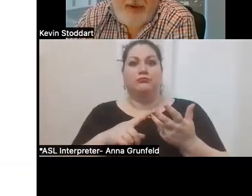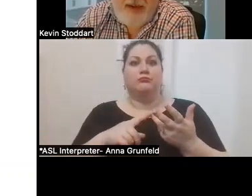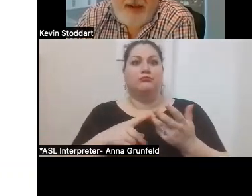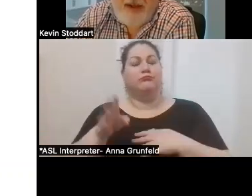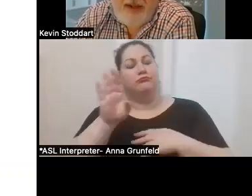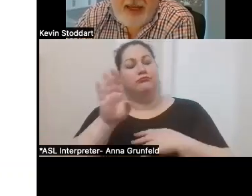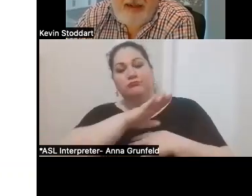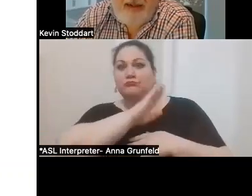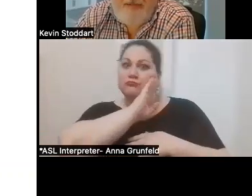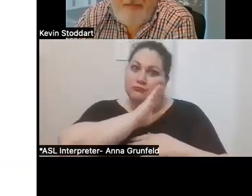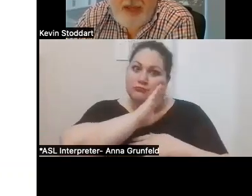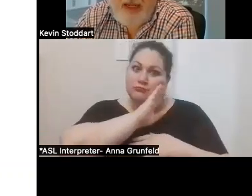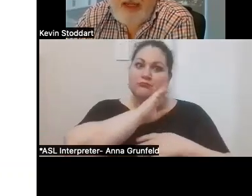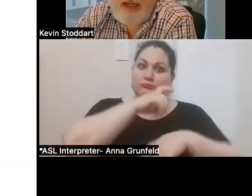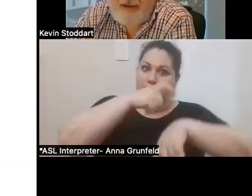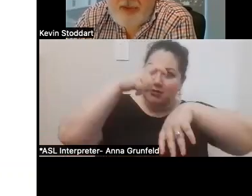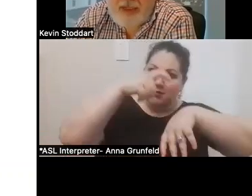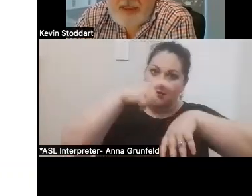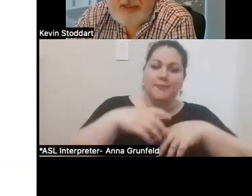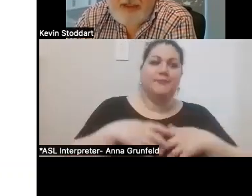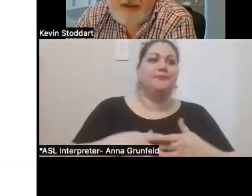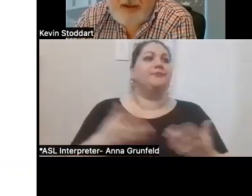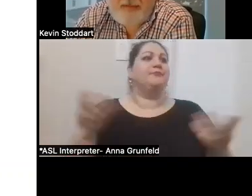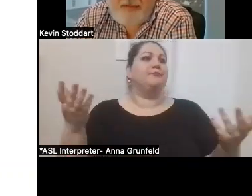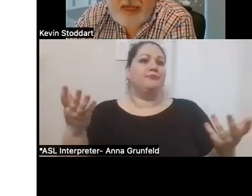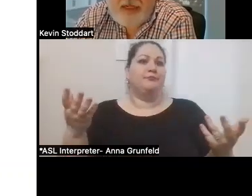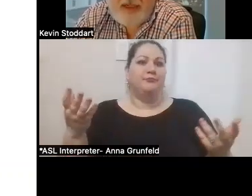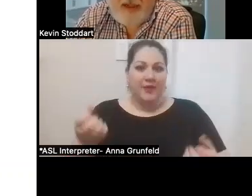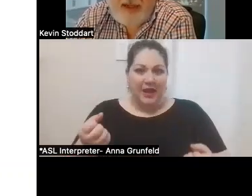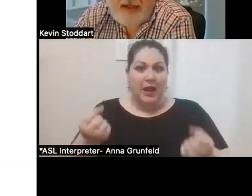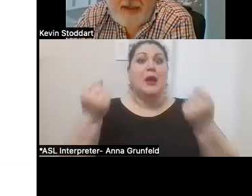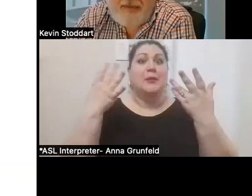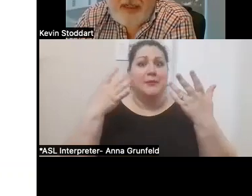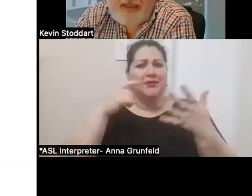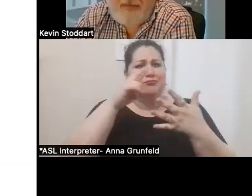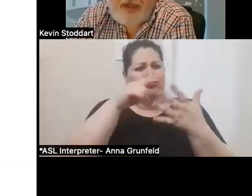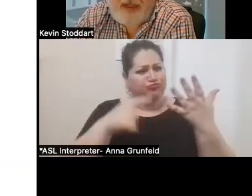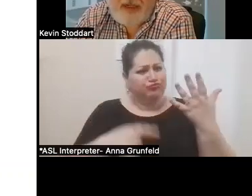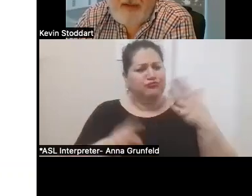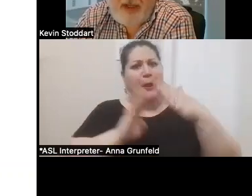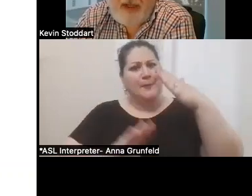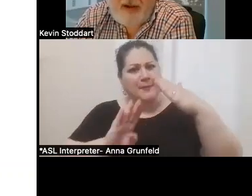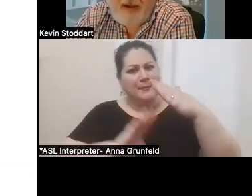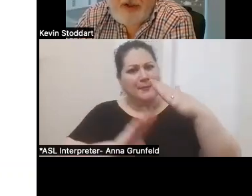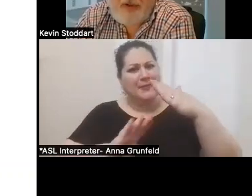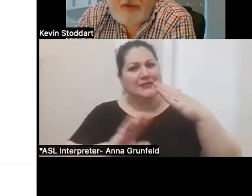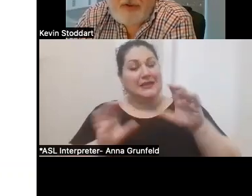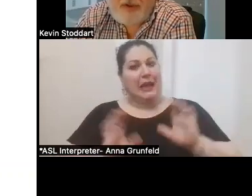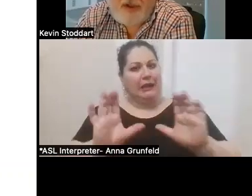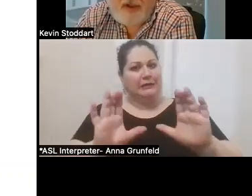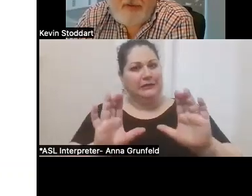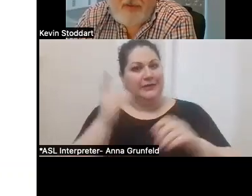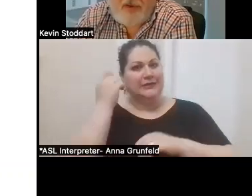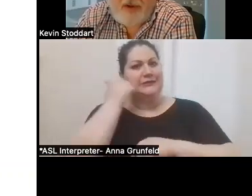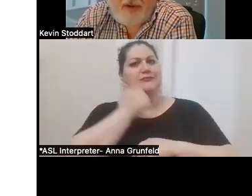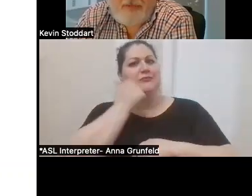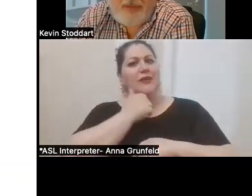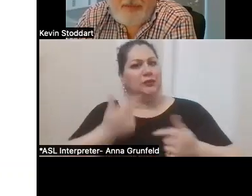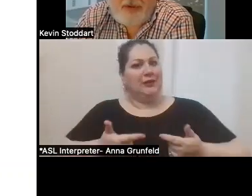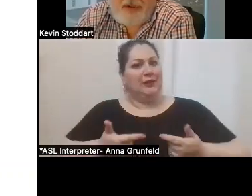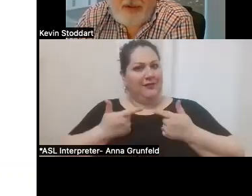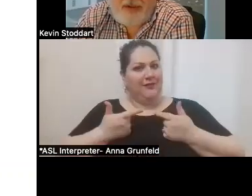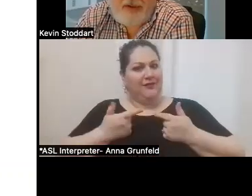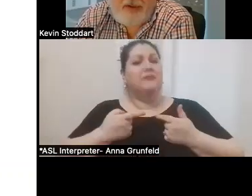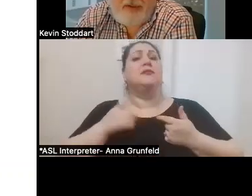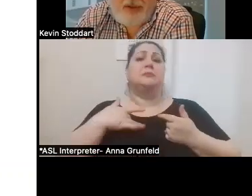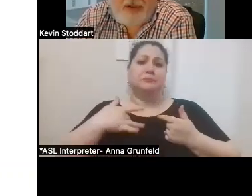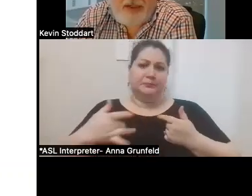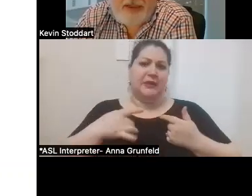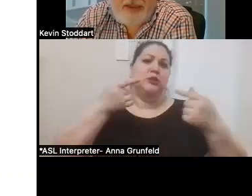Again, many of these basic activities of daily living are struggles for people with autism.